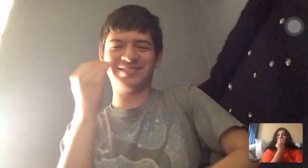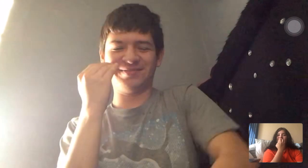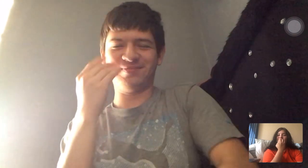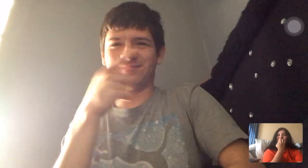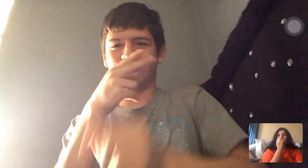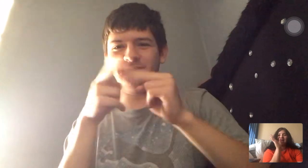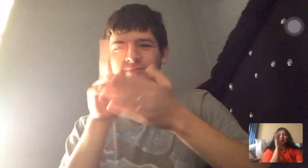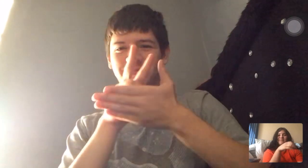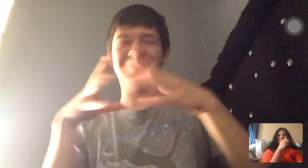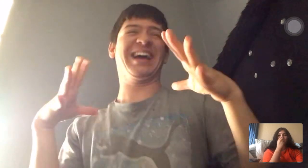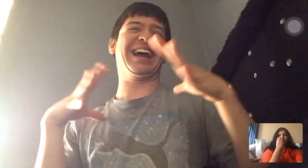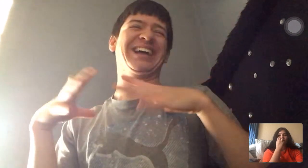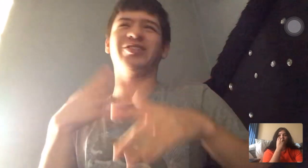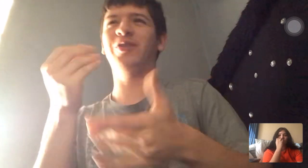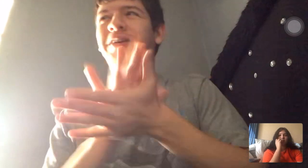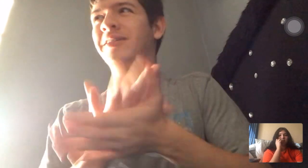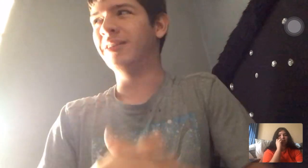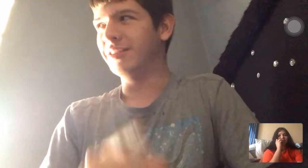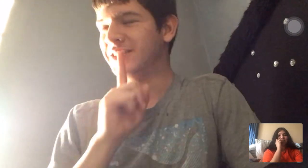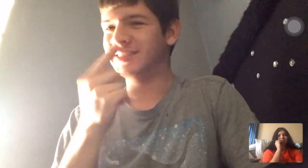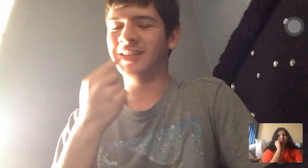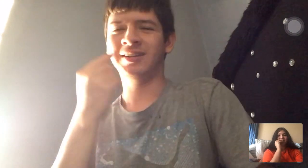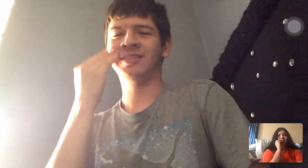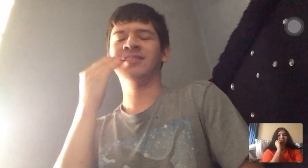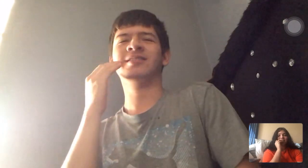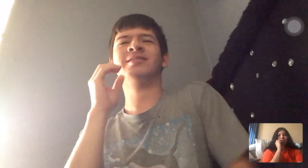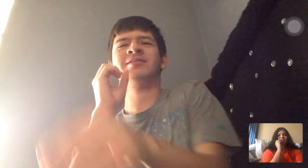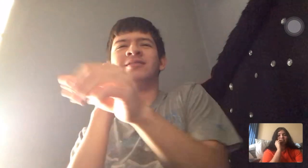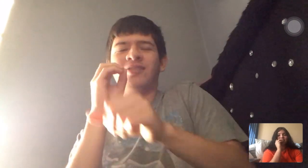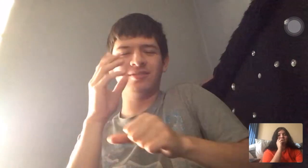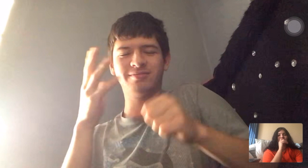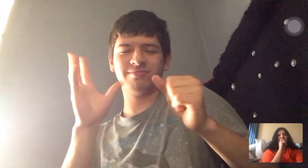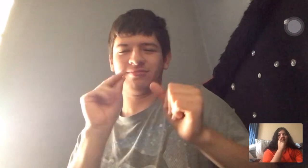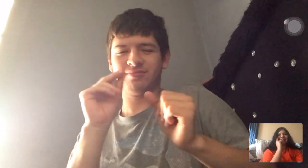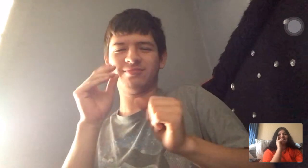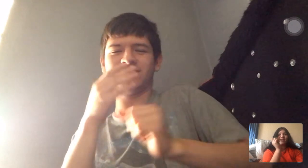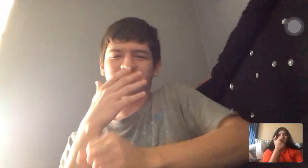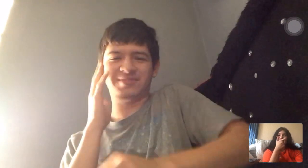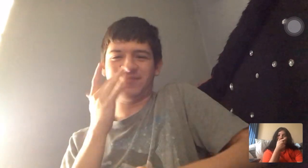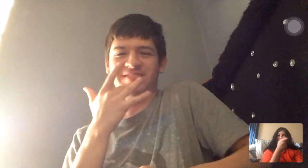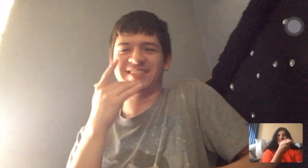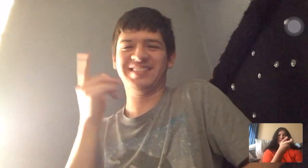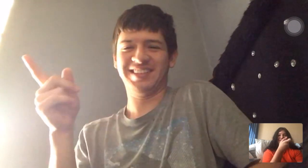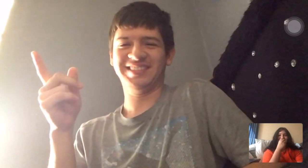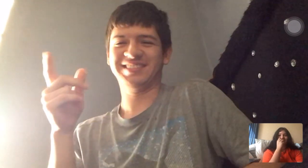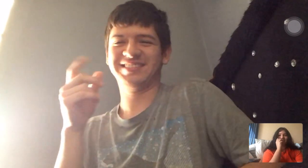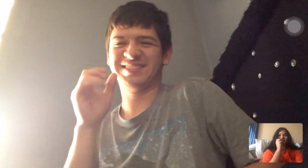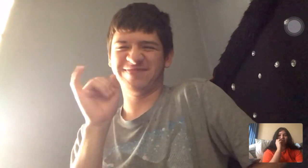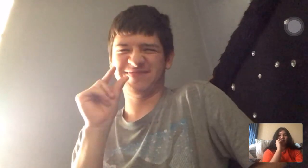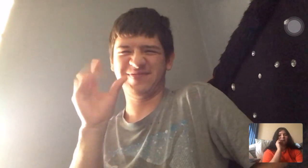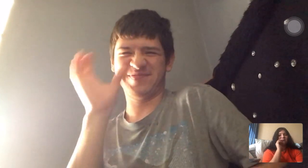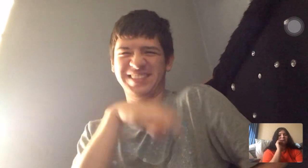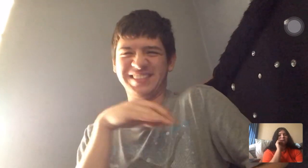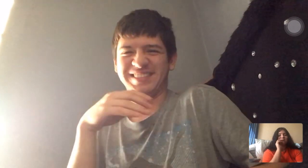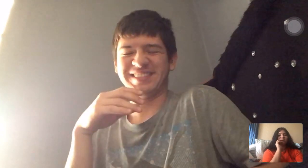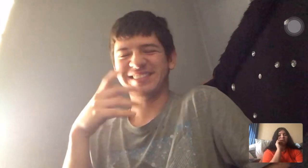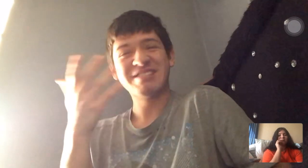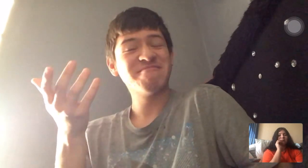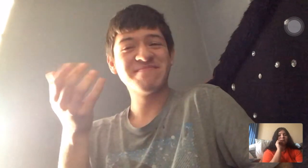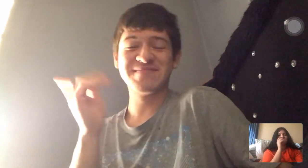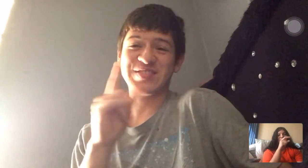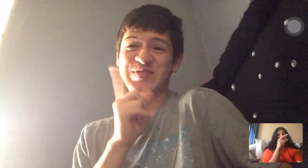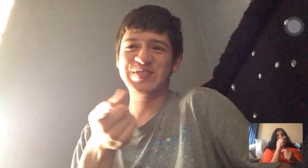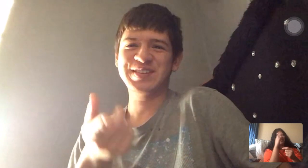it is short, lasting two weeks then we return back to college. It really sucked. It is weird.